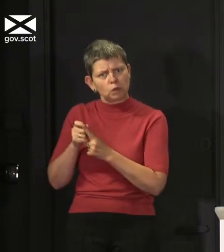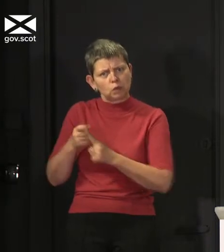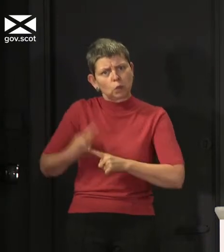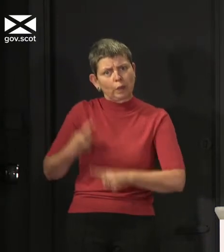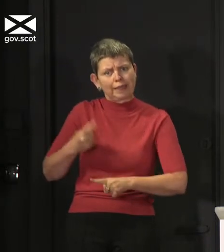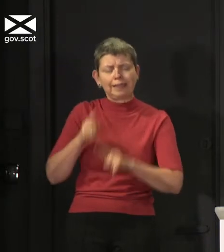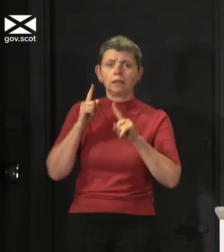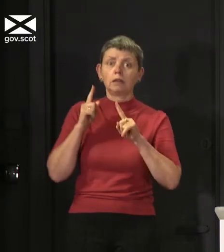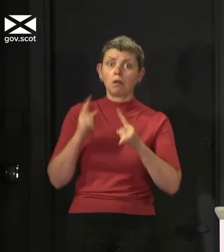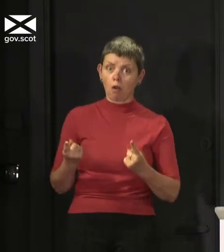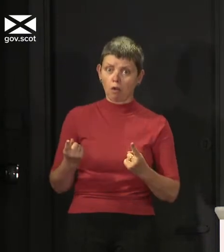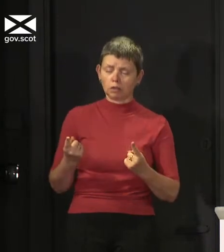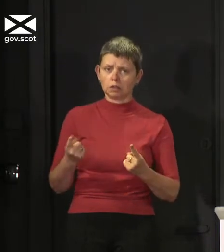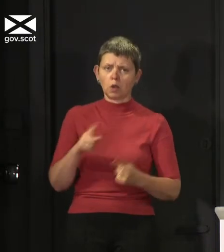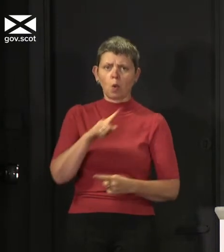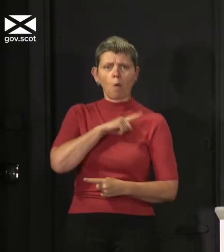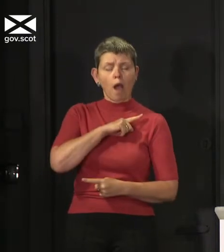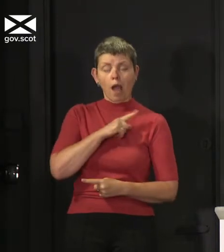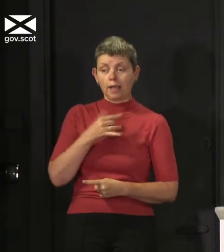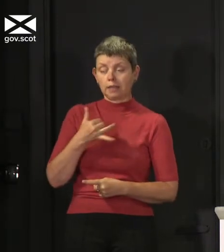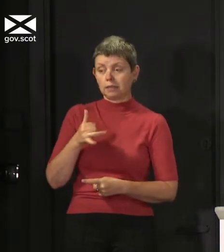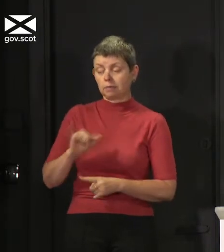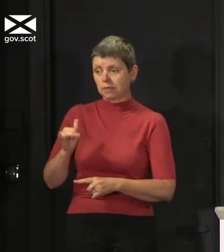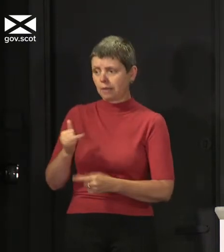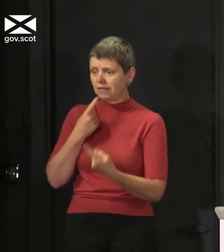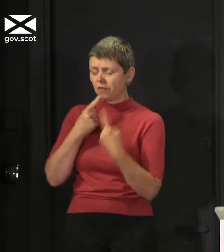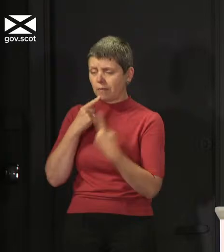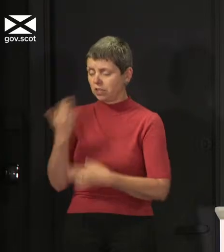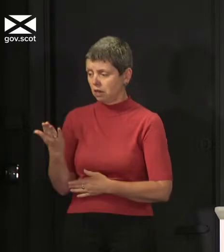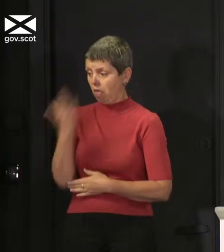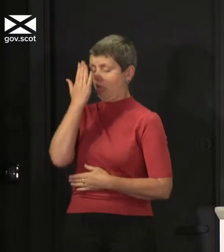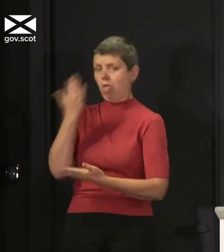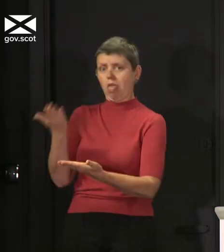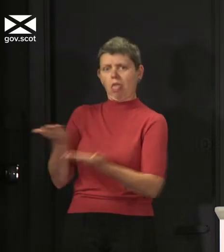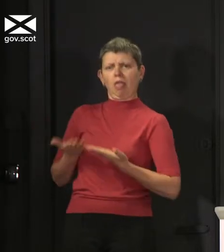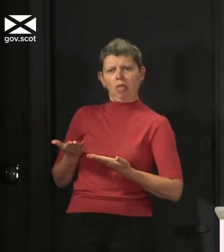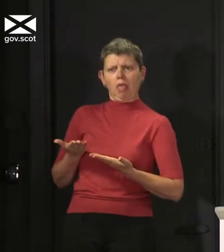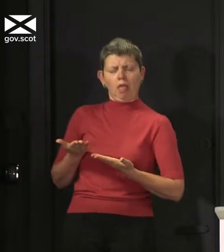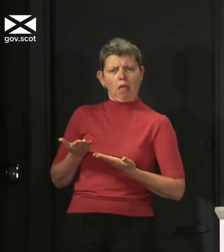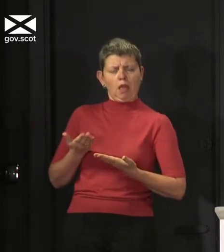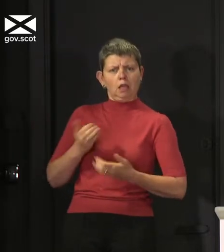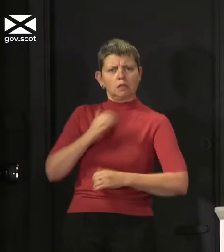We've often had limited or no notice of the UK's proposals, and that matters because some